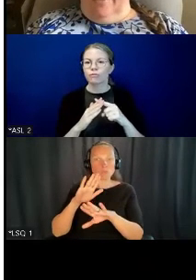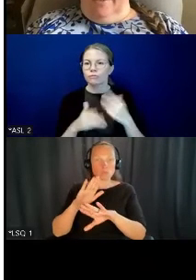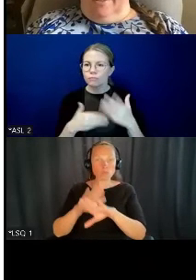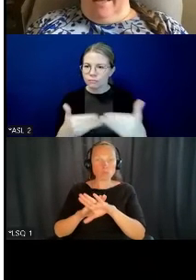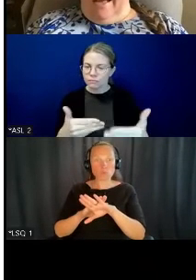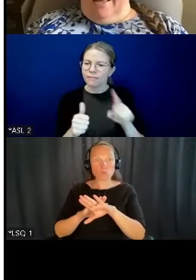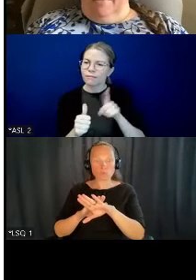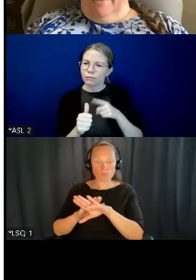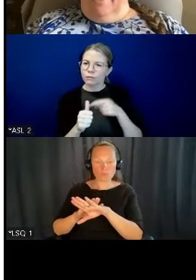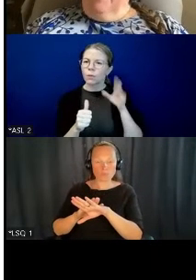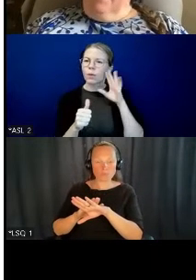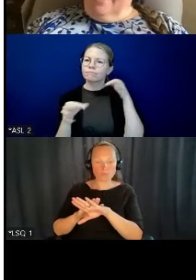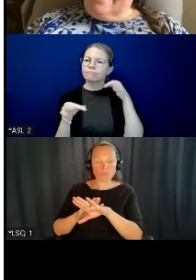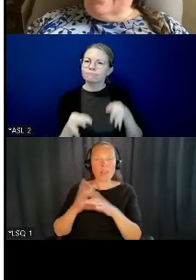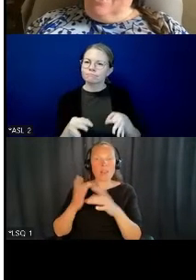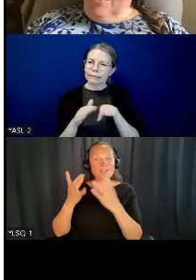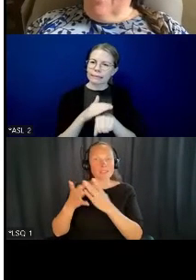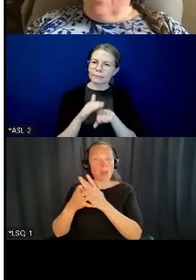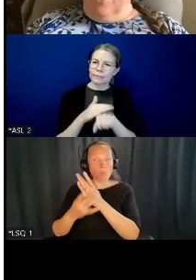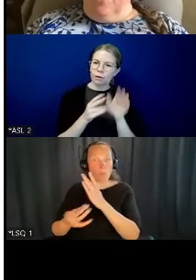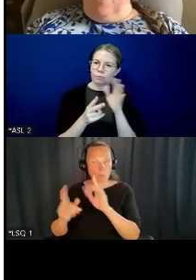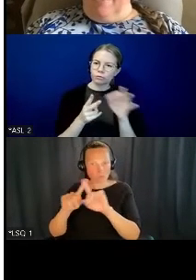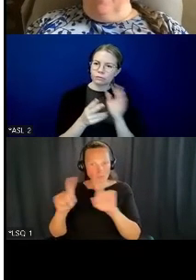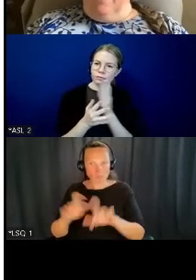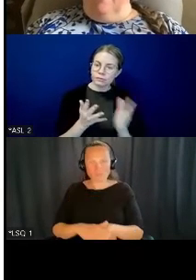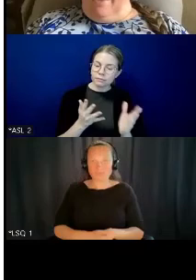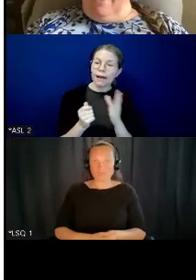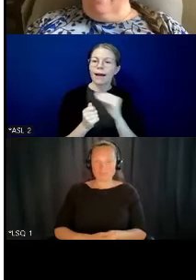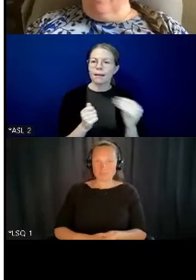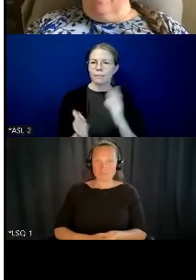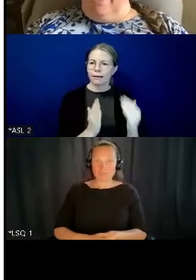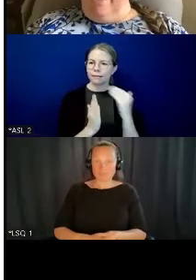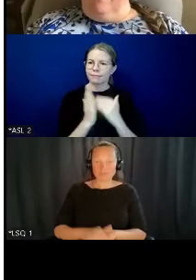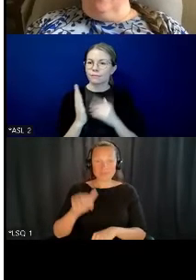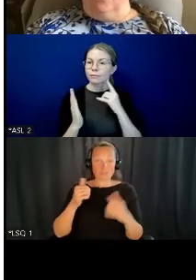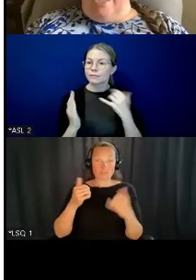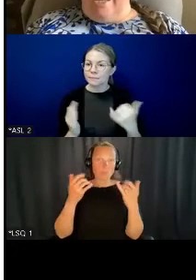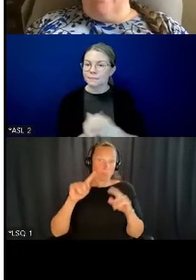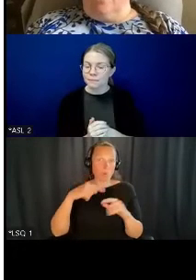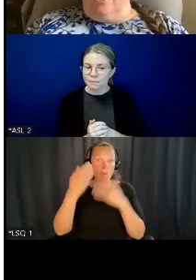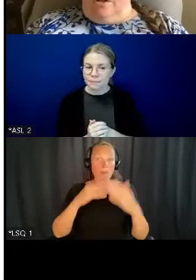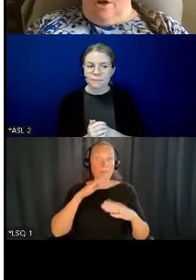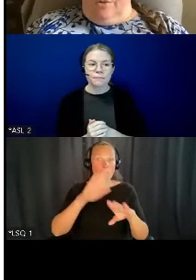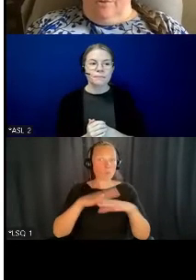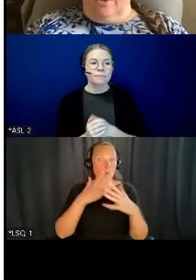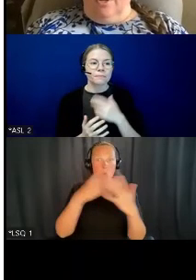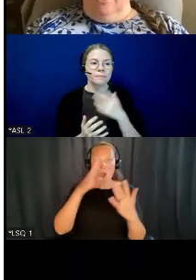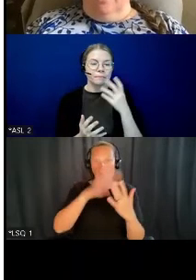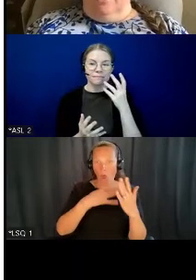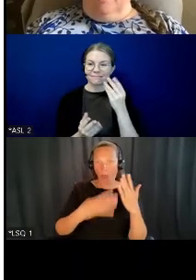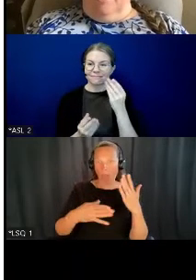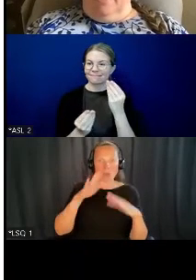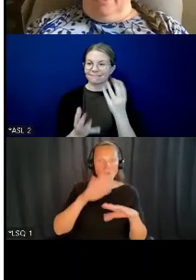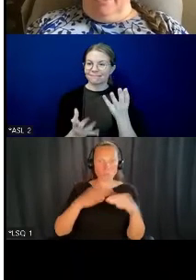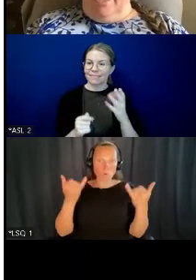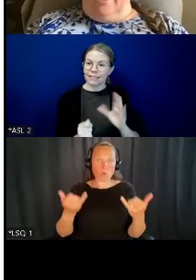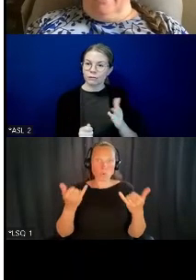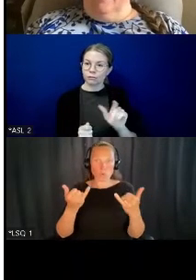AGENDA FOR TODAY. PLEASE NOTE THAT THROUGHOUT THE EVENT, WE WILL HAVE THE CHAT CLOSED TO THE PUBLIC.